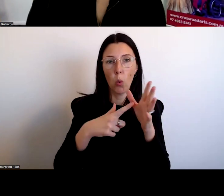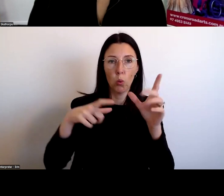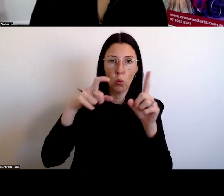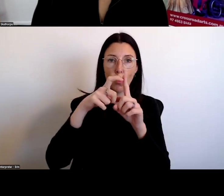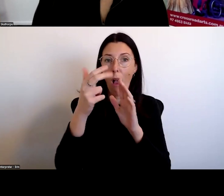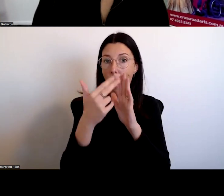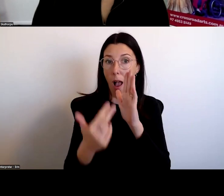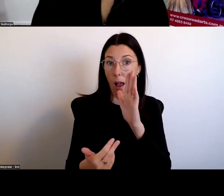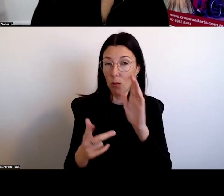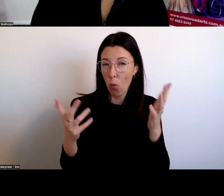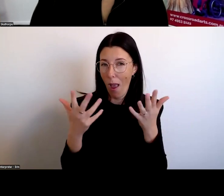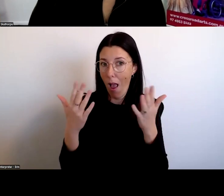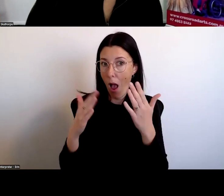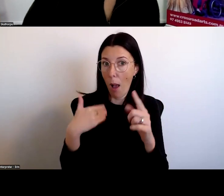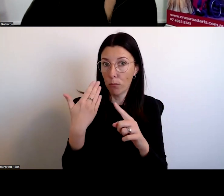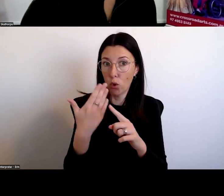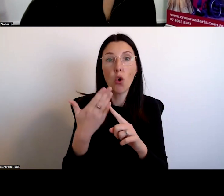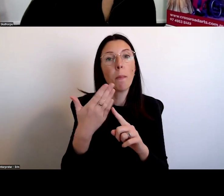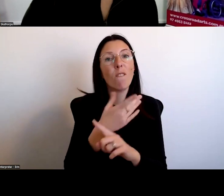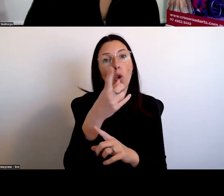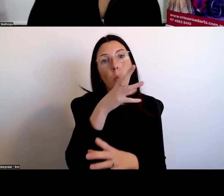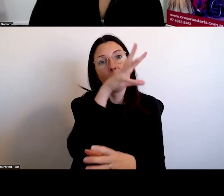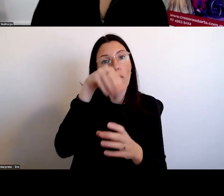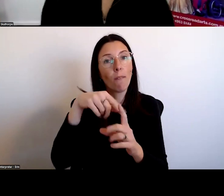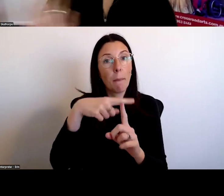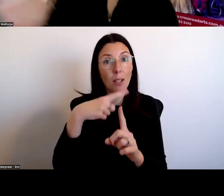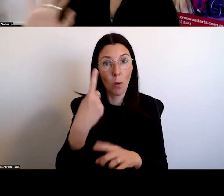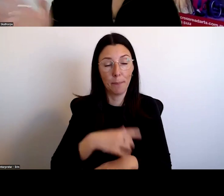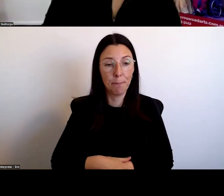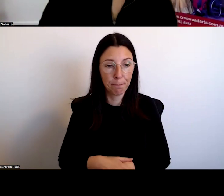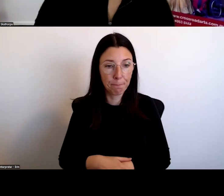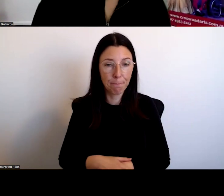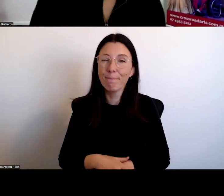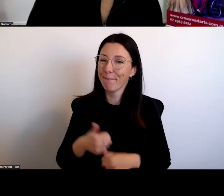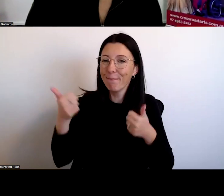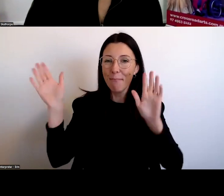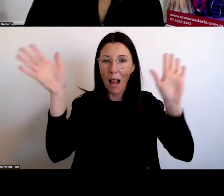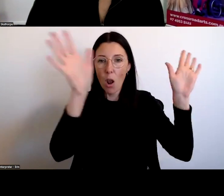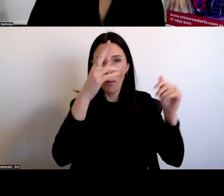you undertook the Plus1 campaign recently? >> Sure. Hello, everyone. My name is Autumn. I